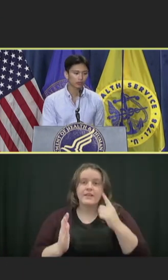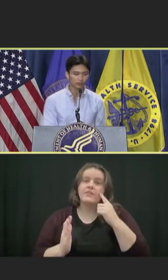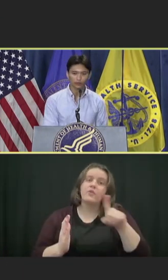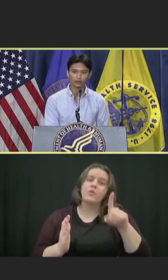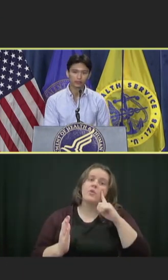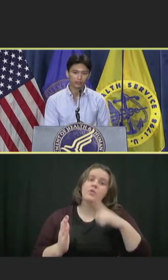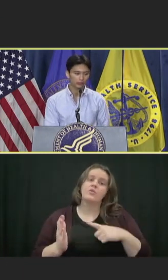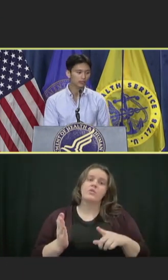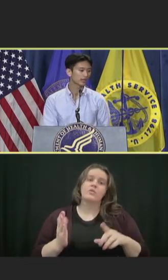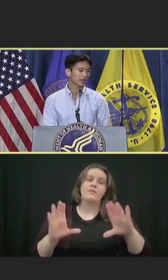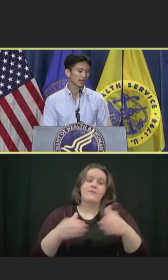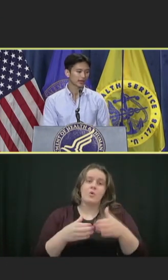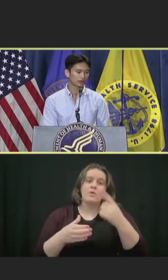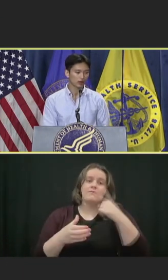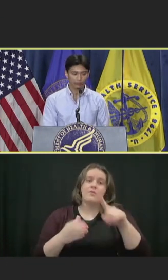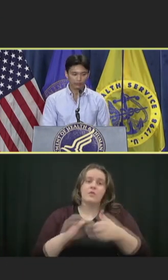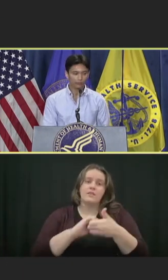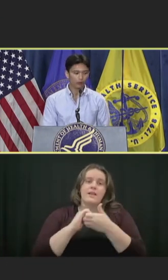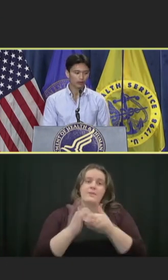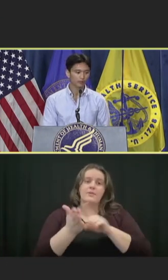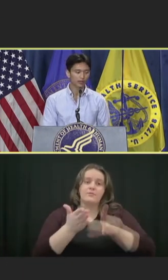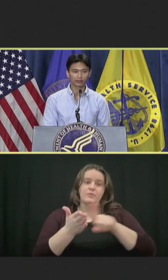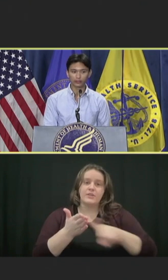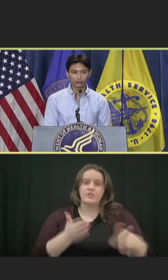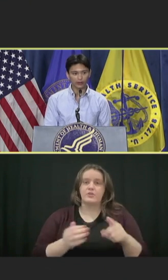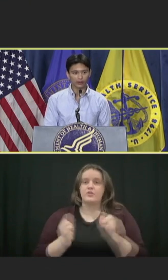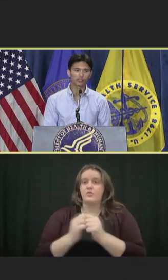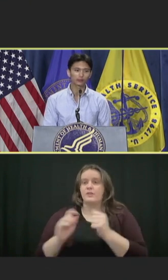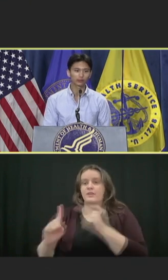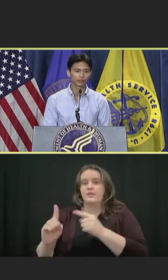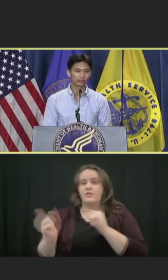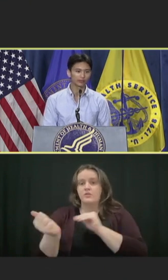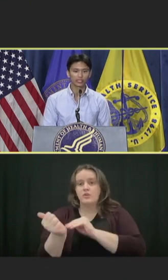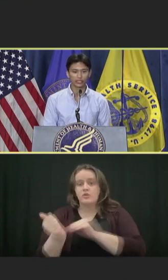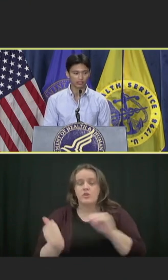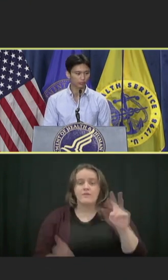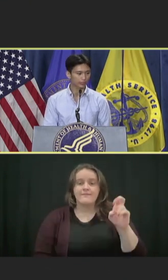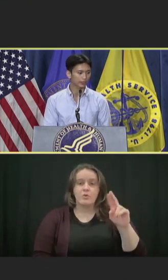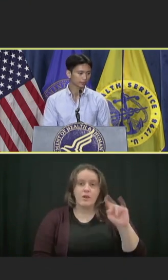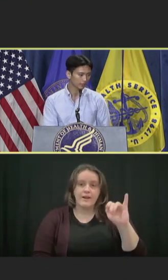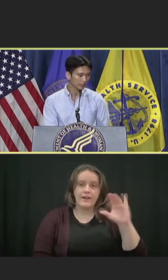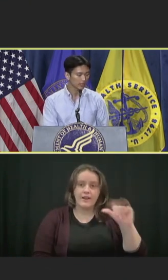Veronica Miller and all of The Forum, thank you very much for the invitation to present.